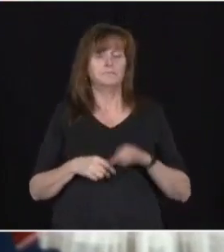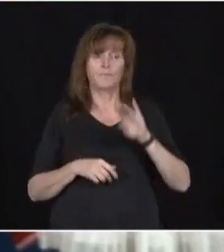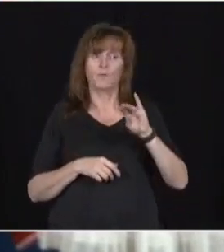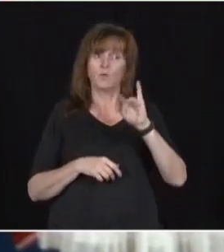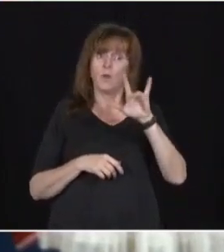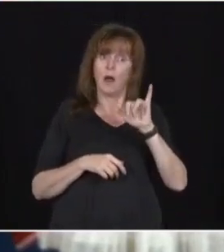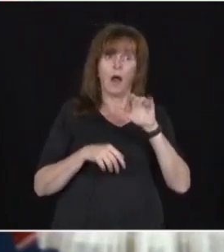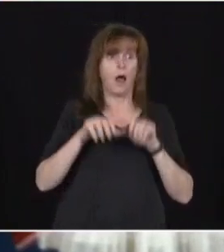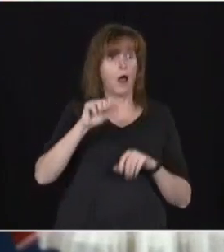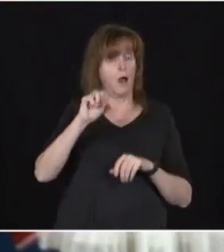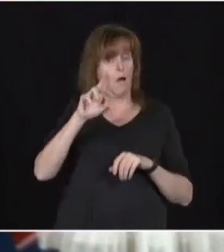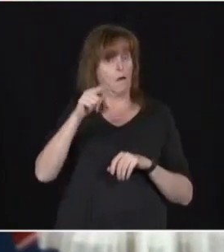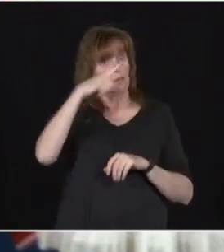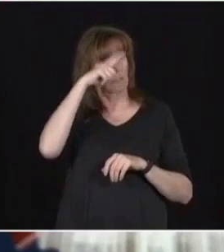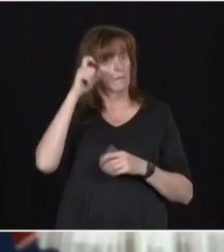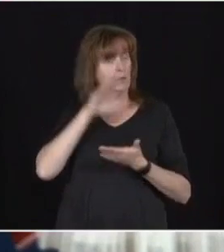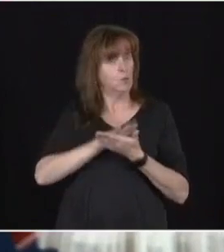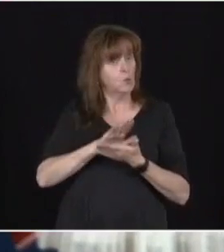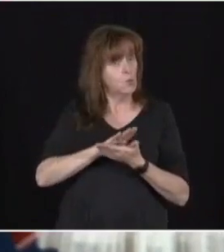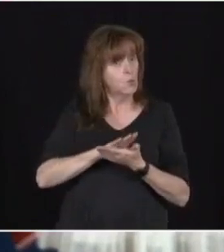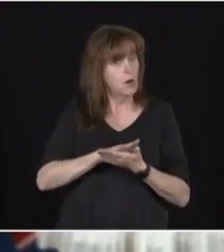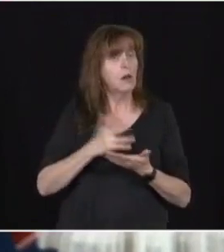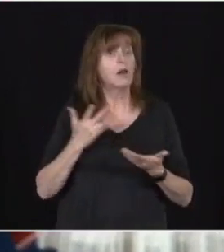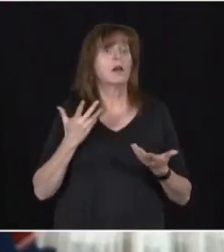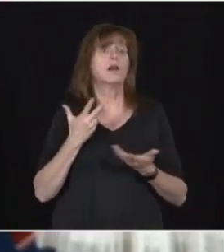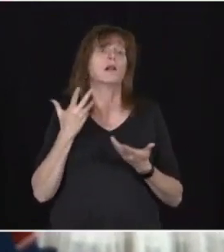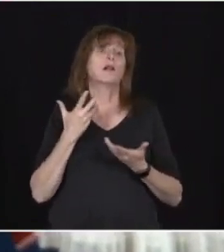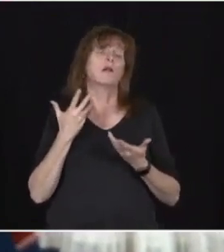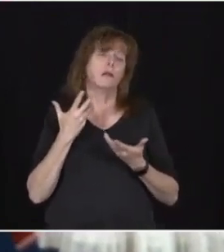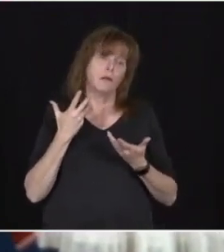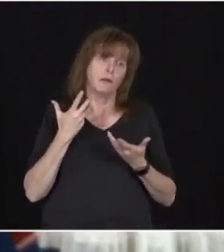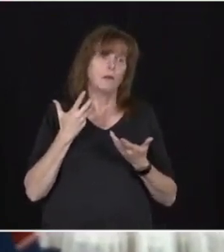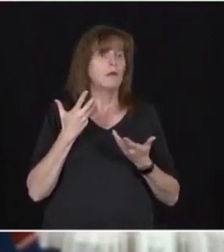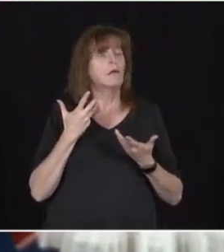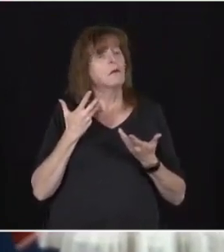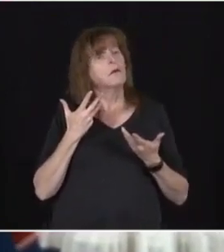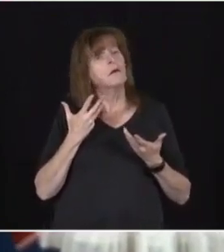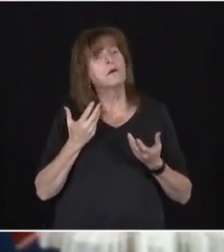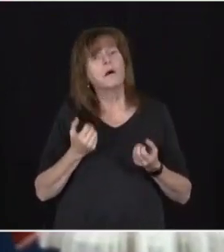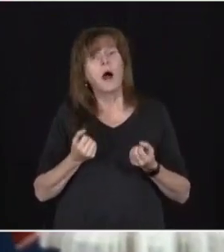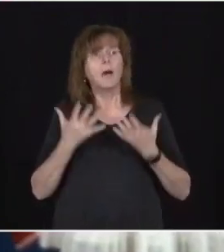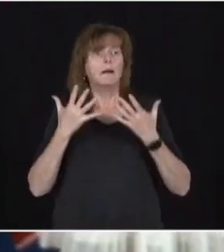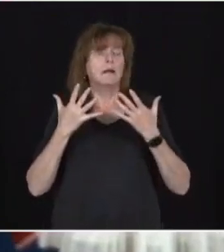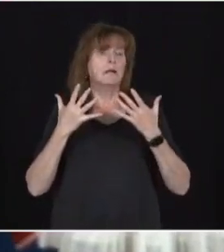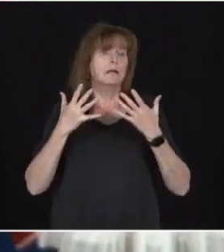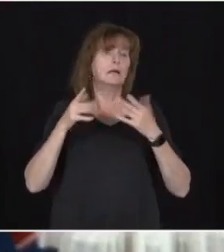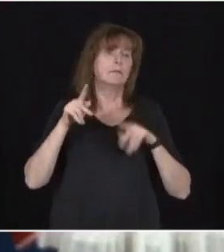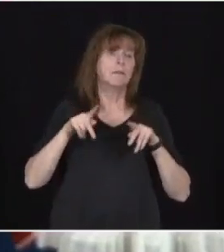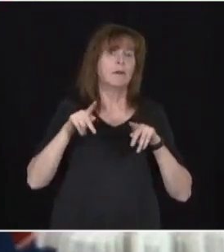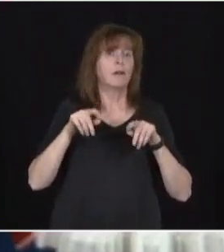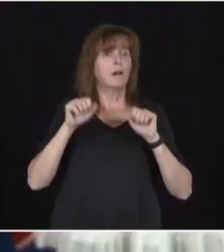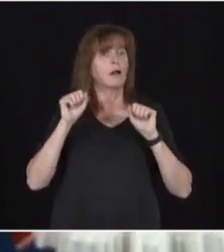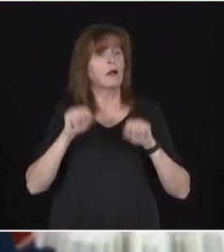With respect to July and August, we are more than doubling the available access to the program. We want to see more people participate.